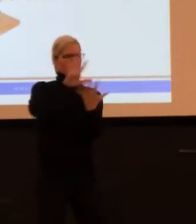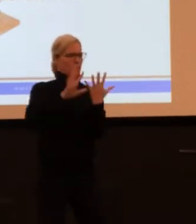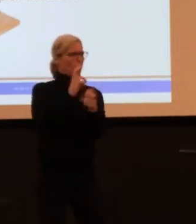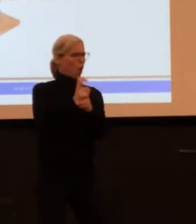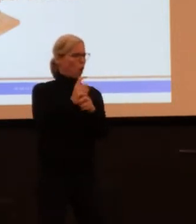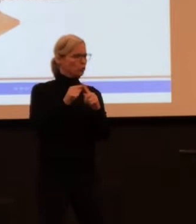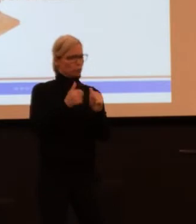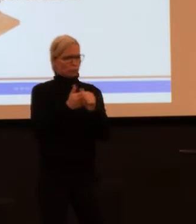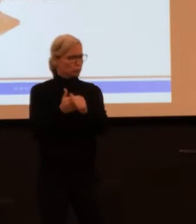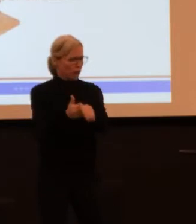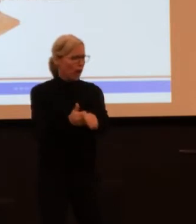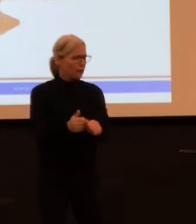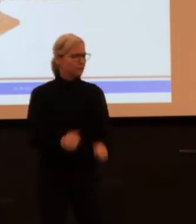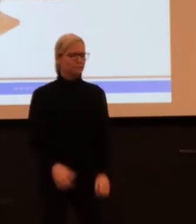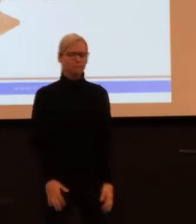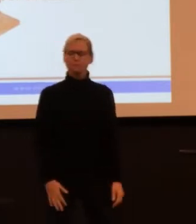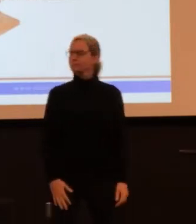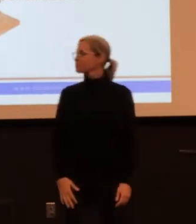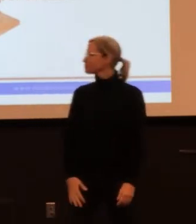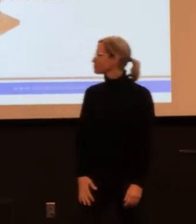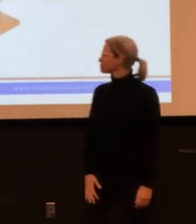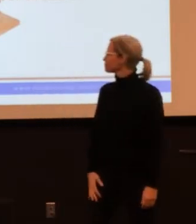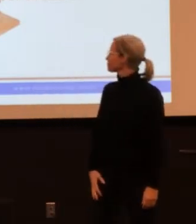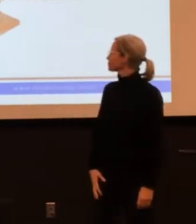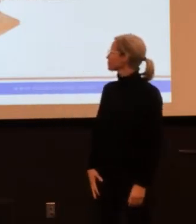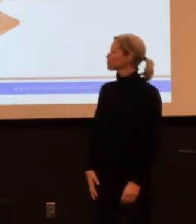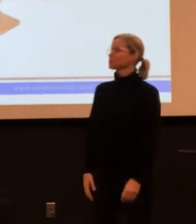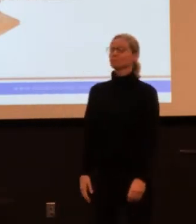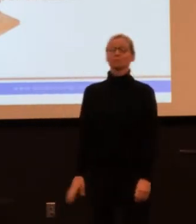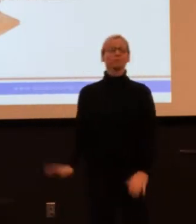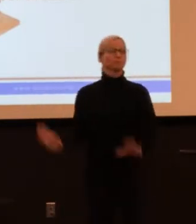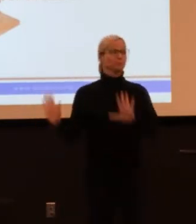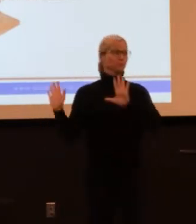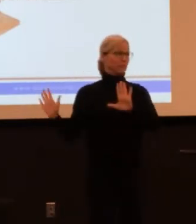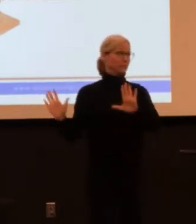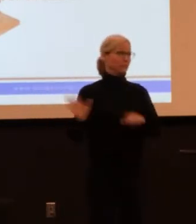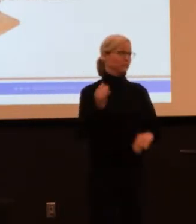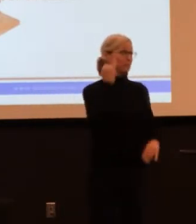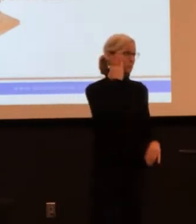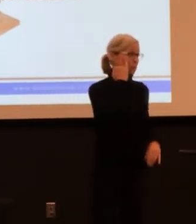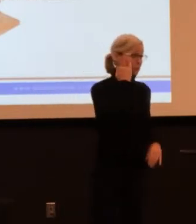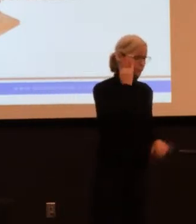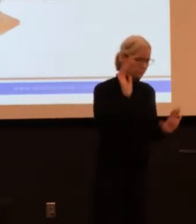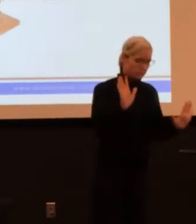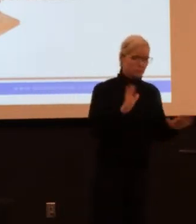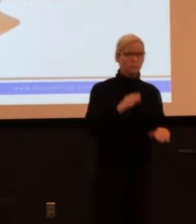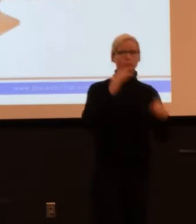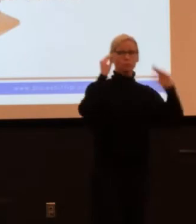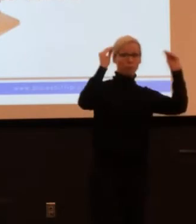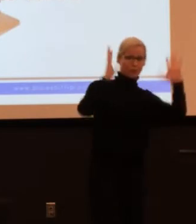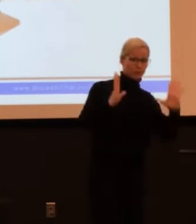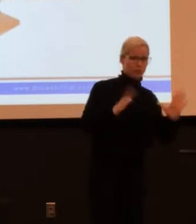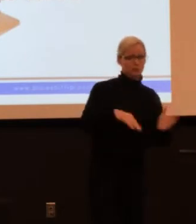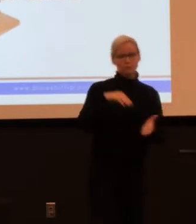So, here's the situation, there's a professor, and a student at a university,